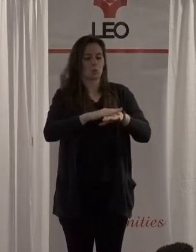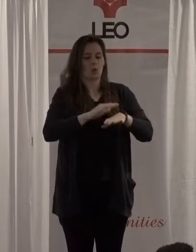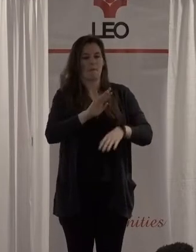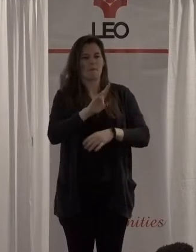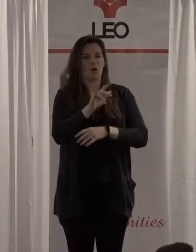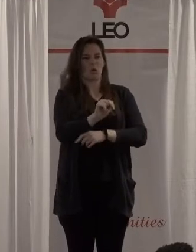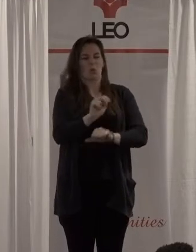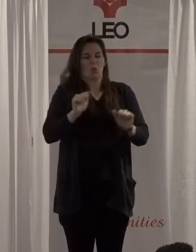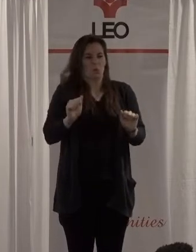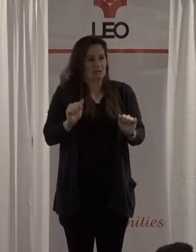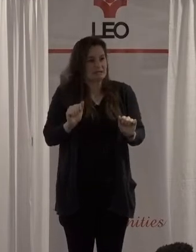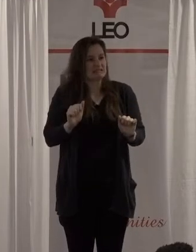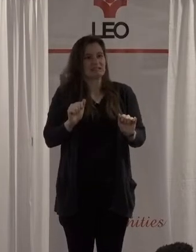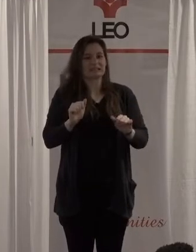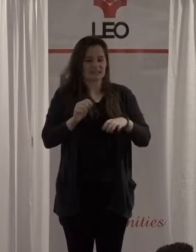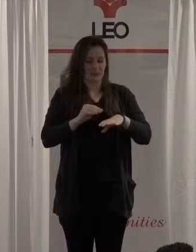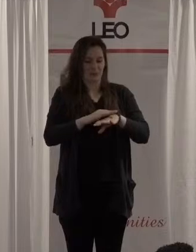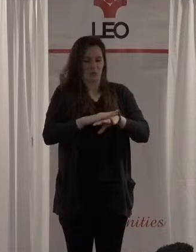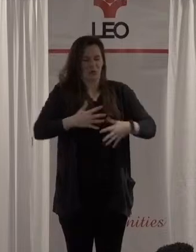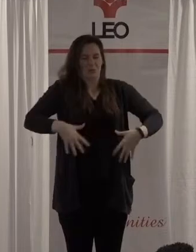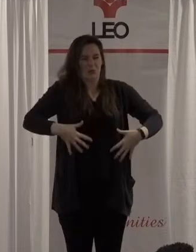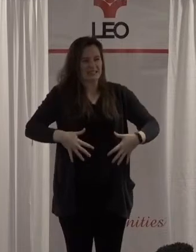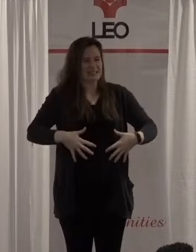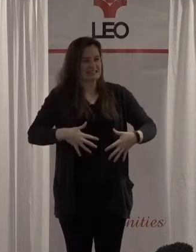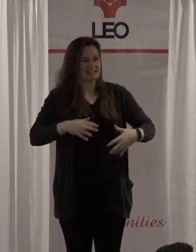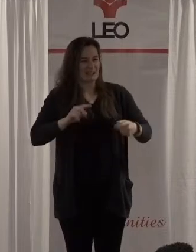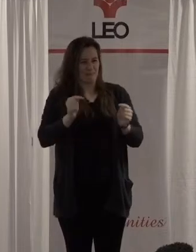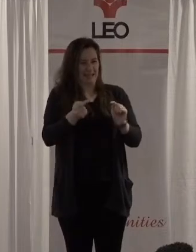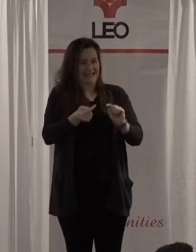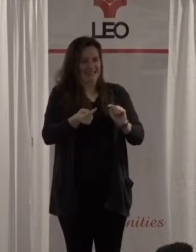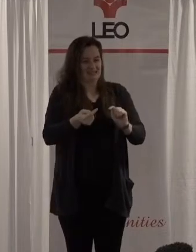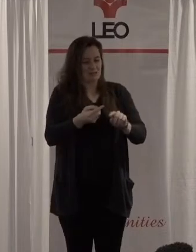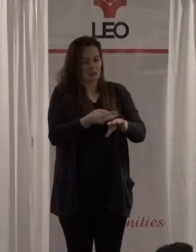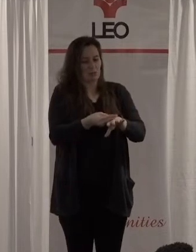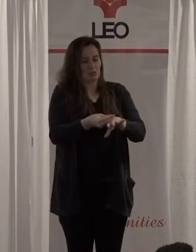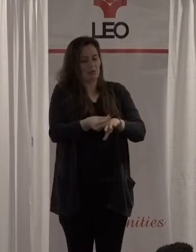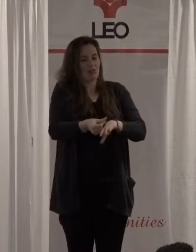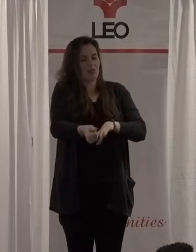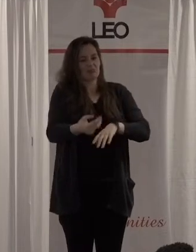IT'S AN OUCH THAT HURT. IT GOES AWAY IN A FEW DAYS.